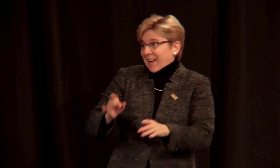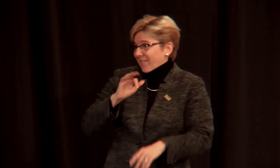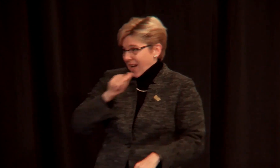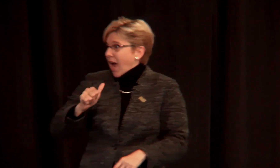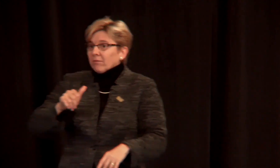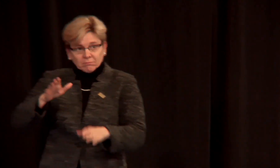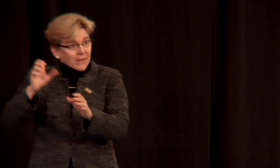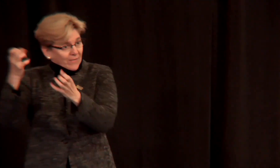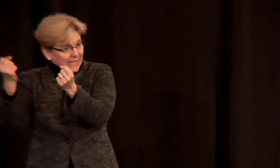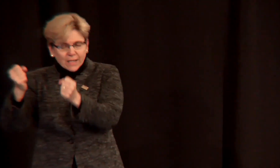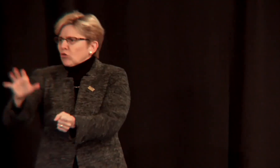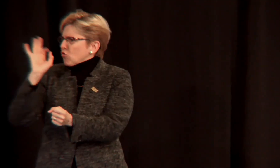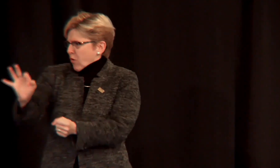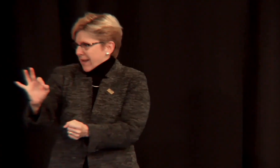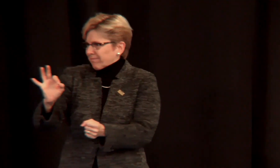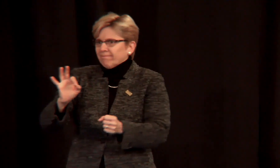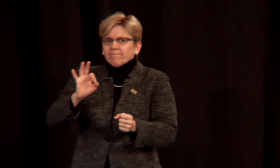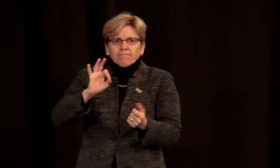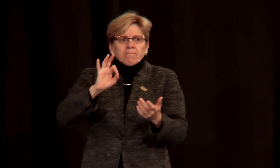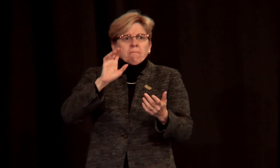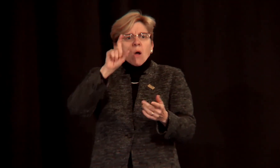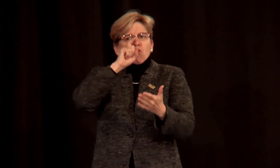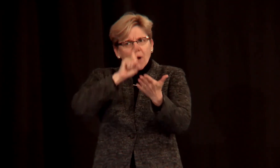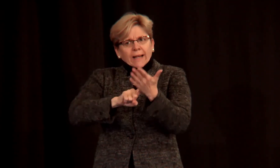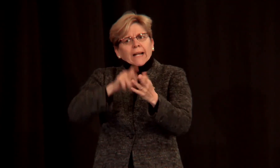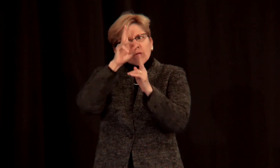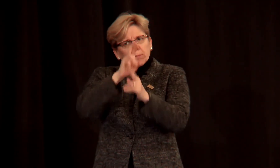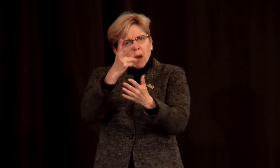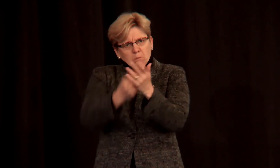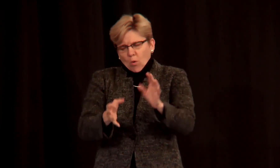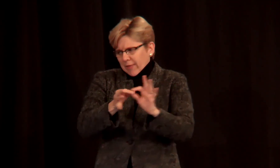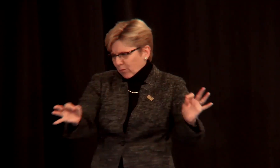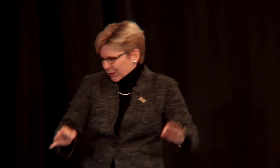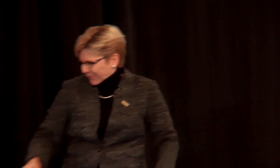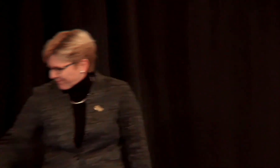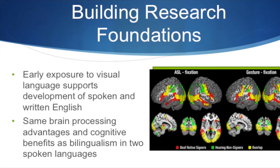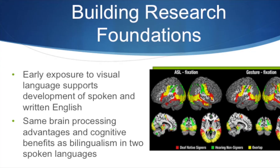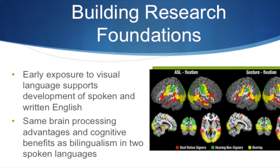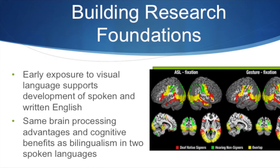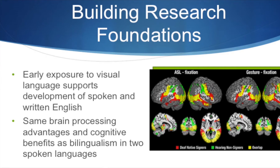If it's sign, that's great too. We recognize and respect both languages.